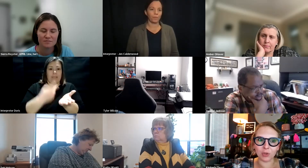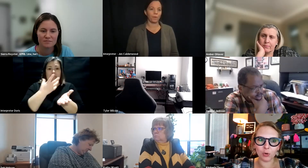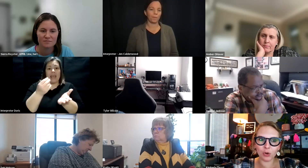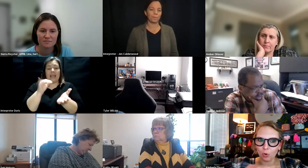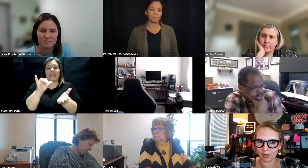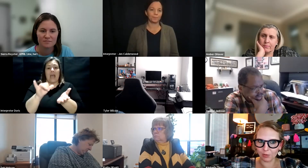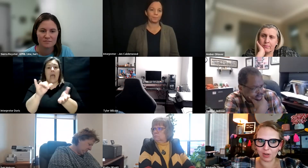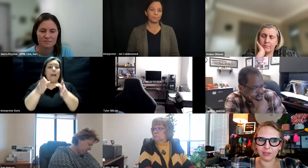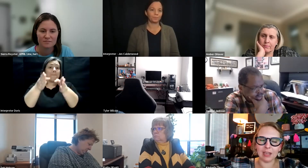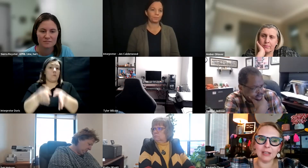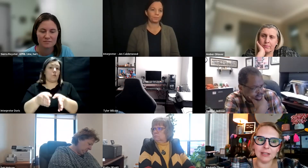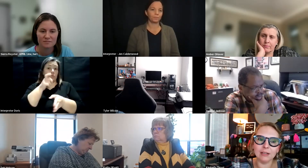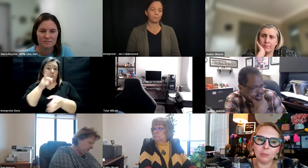So Ms. Ws. And Bsw. Folks. They are always talking about person-centered person centered is when you come to a table, and the person who you're working with is Sub.